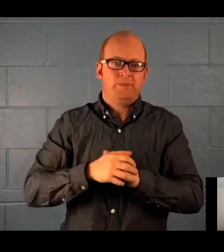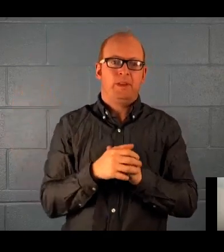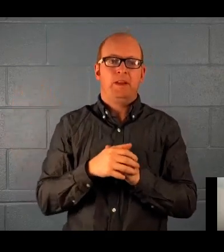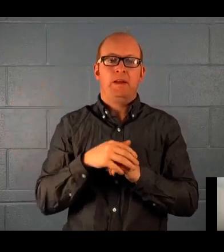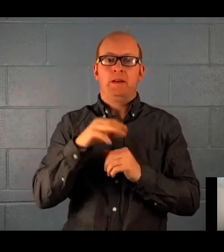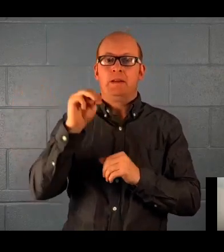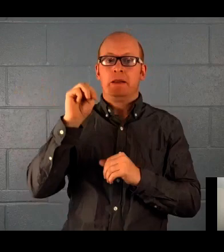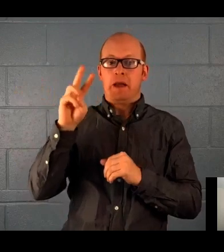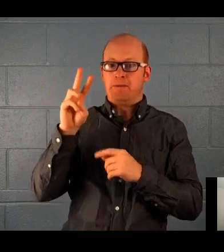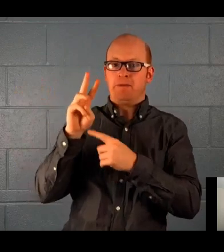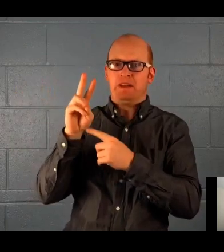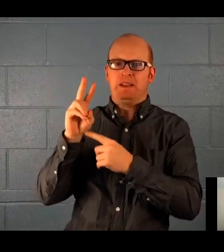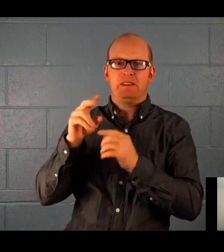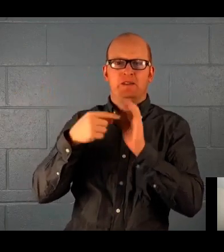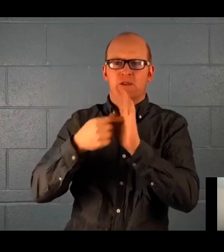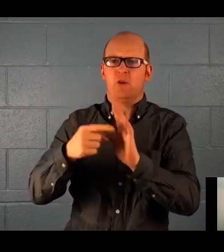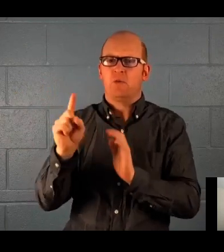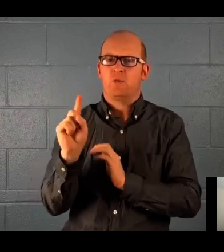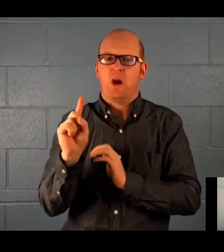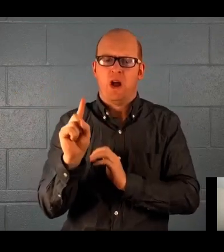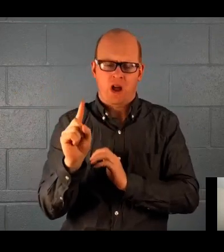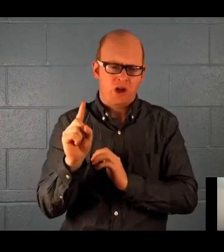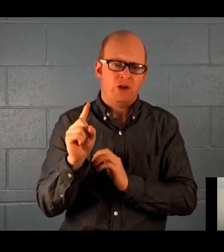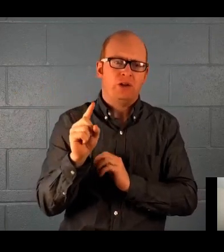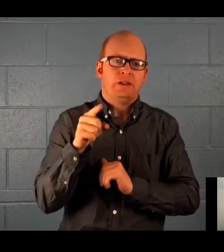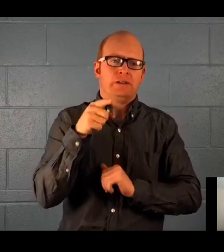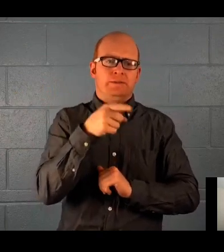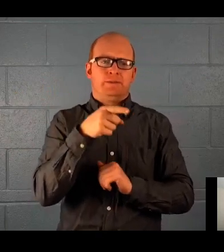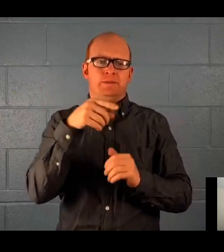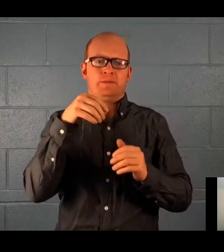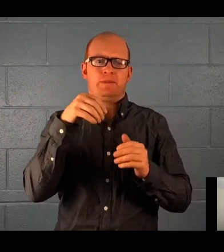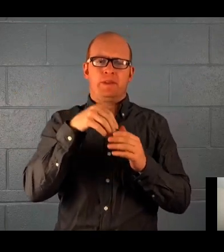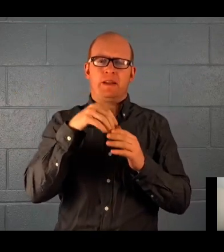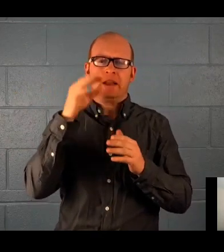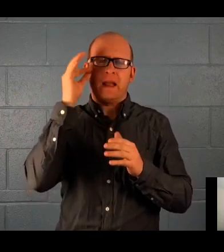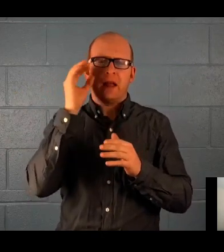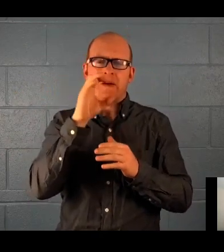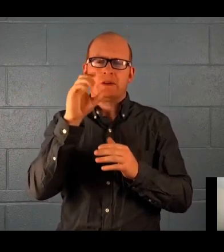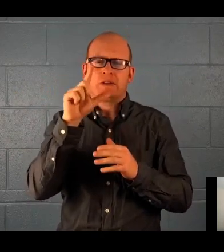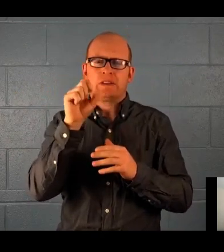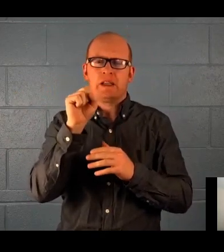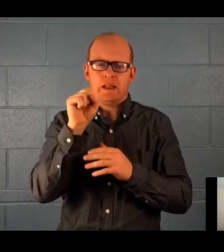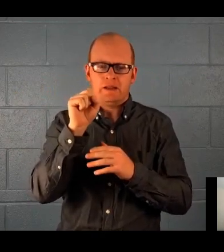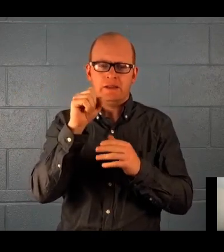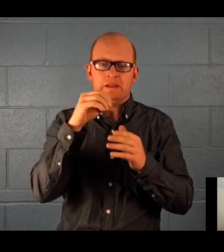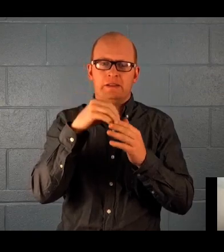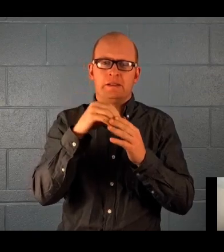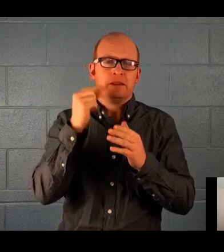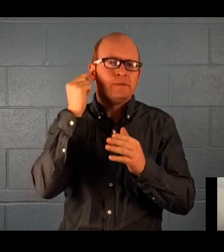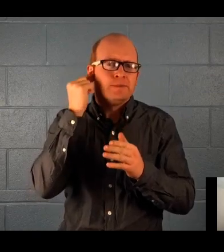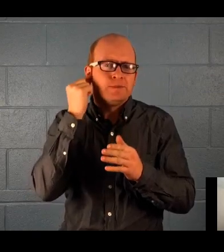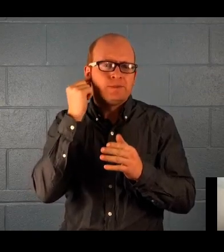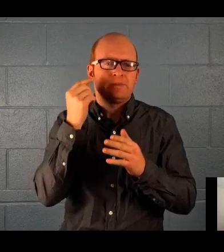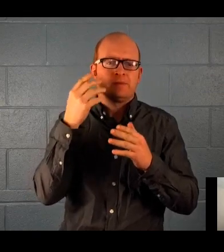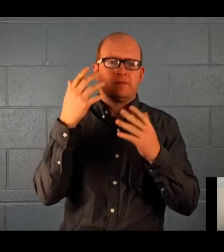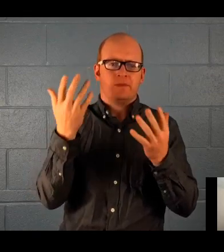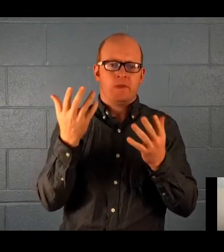and take them along for a ride. Myosin VIIA protein is known to be expressed in the hair cells of the inner ear,